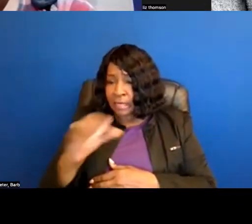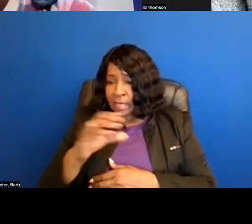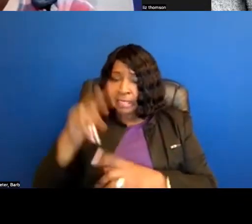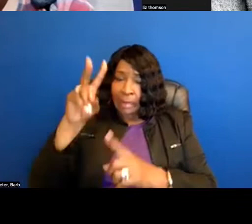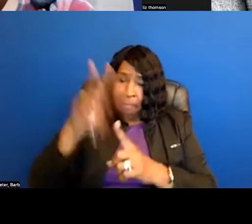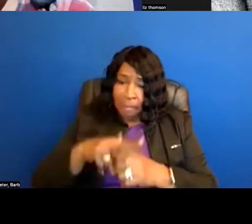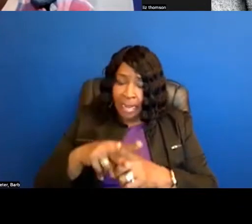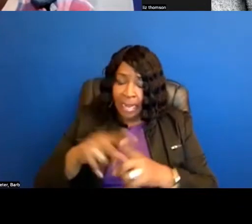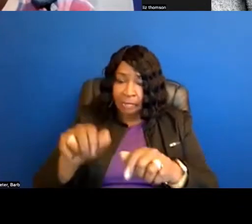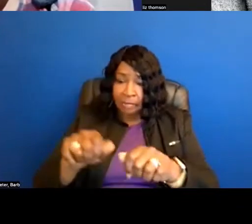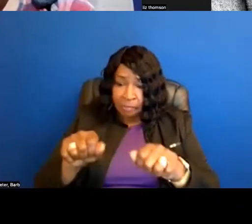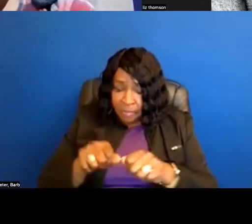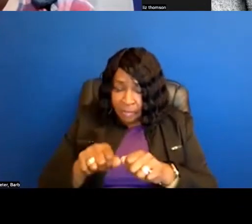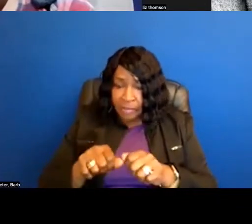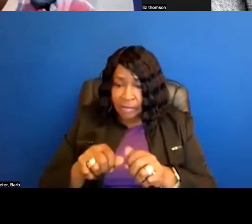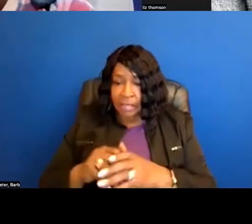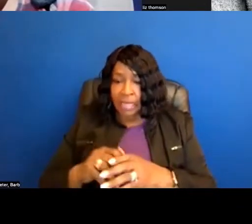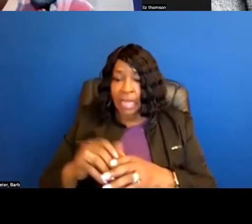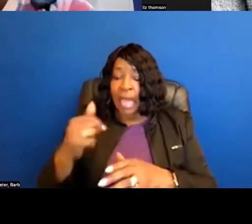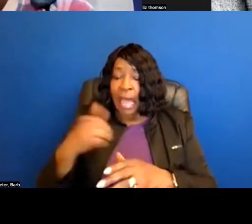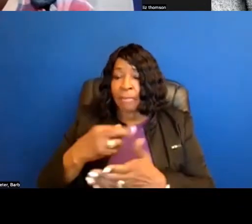'cause by trade, I am a rehabilitation counselor.